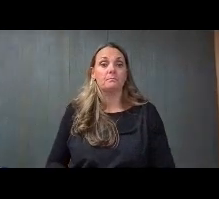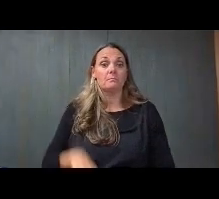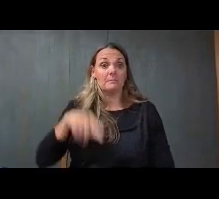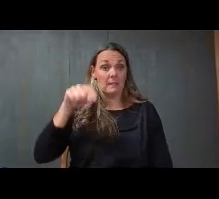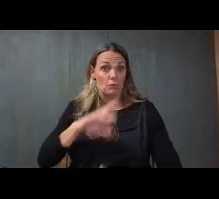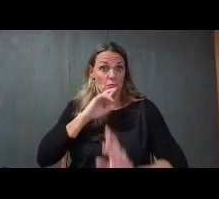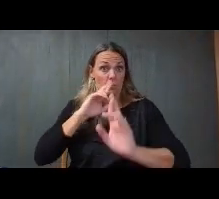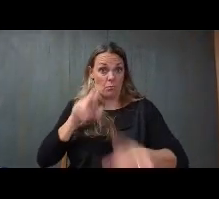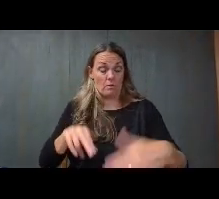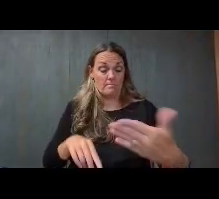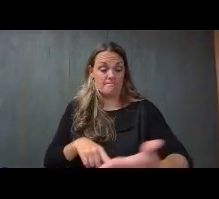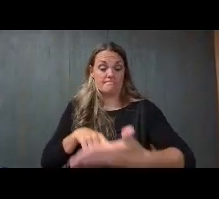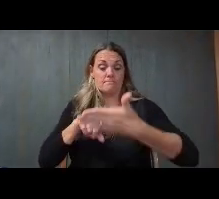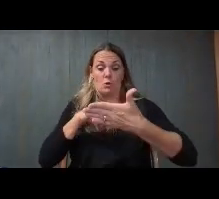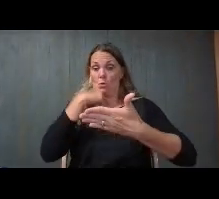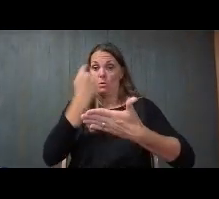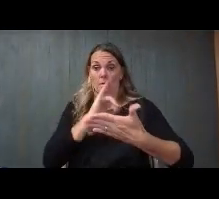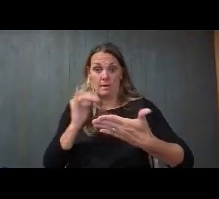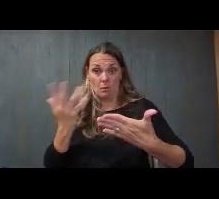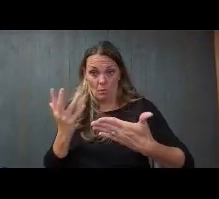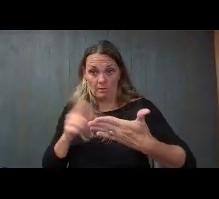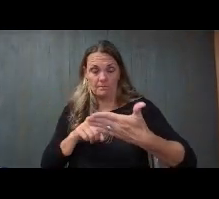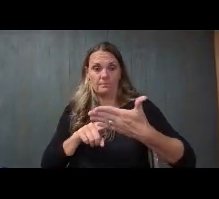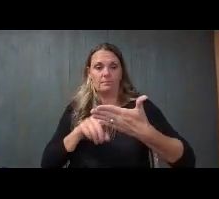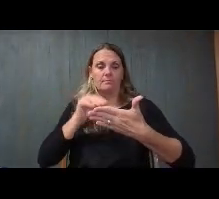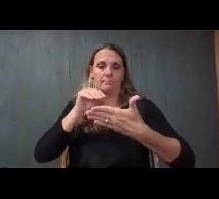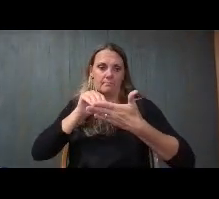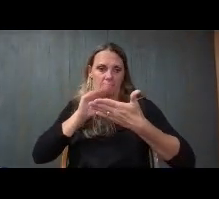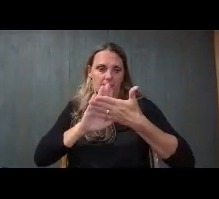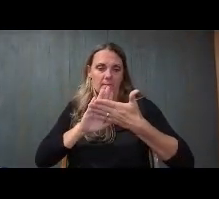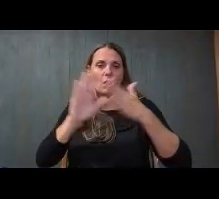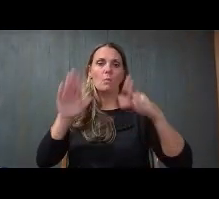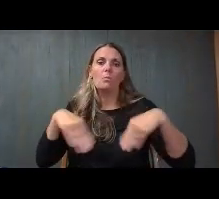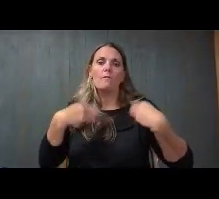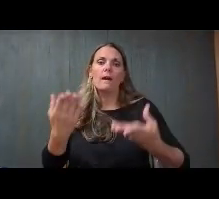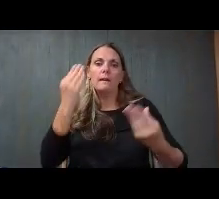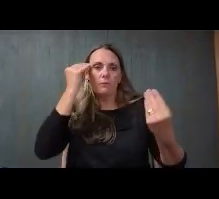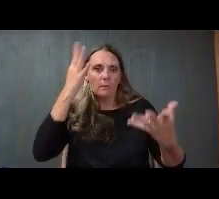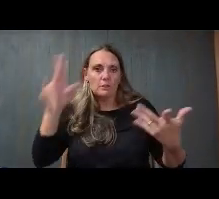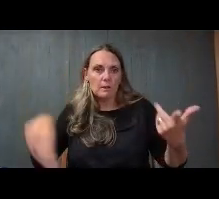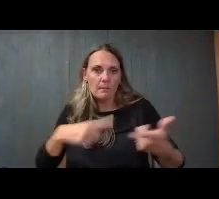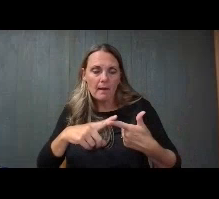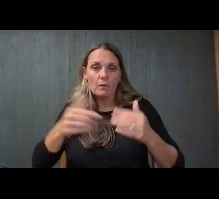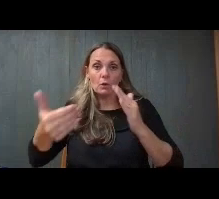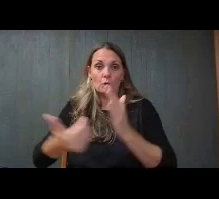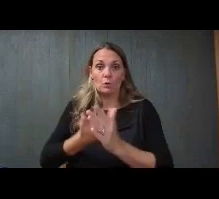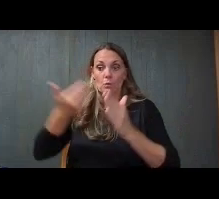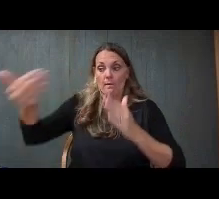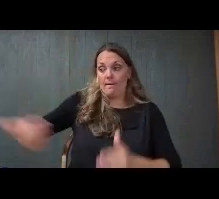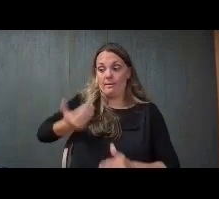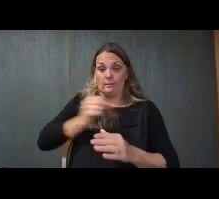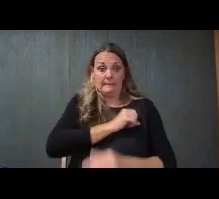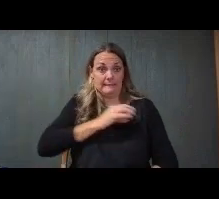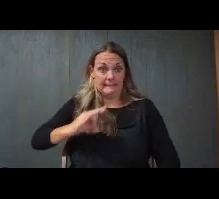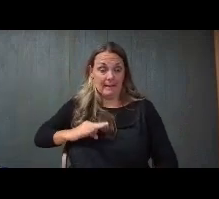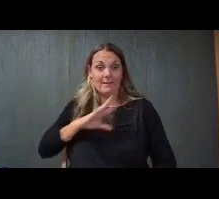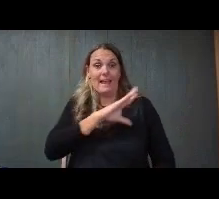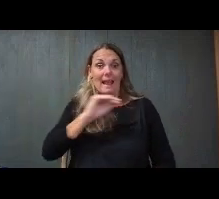we envision the CRP reporting or providing information on the newly hired staff and their assigned caseload.